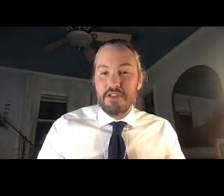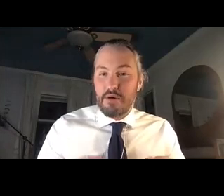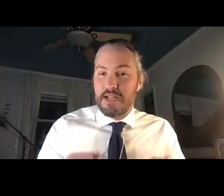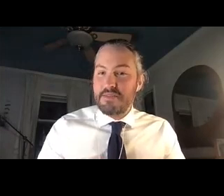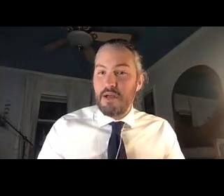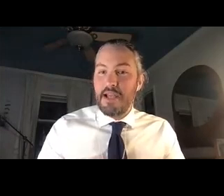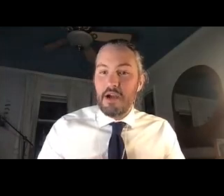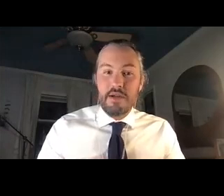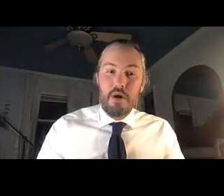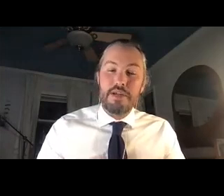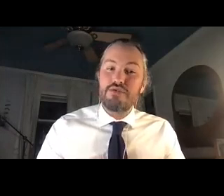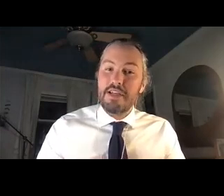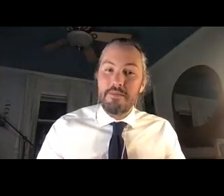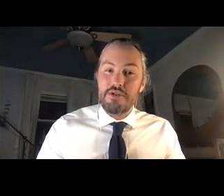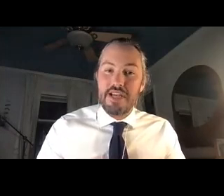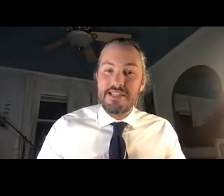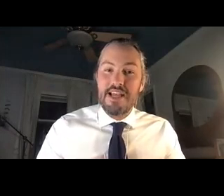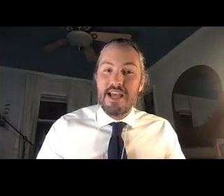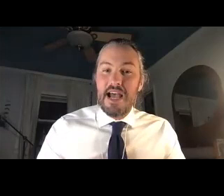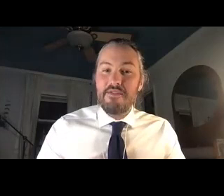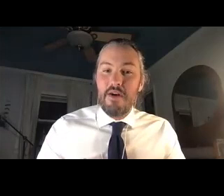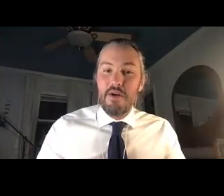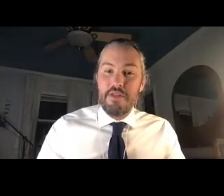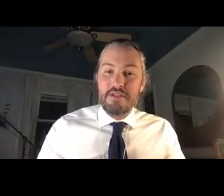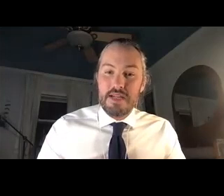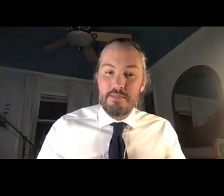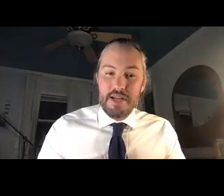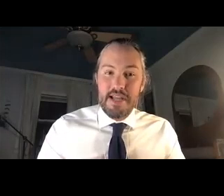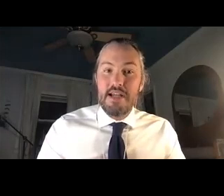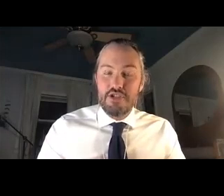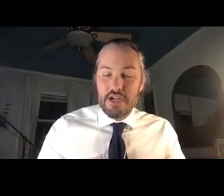preds play, going bowling, drinking milkshakes, and having fun with his best buddy Justin.